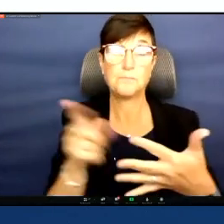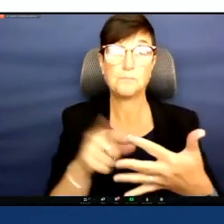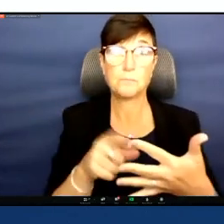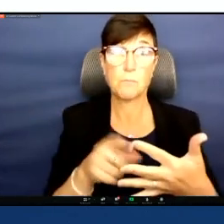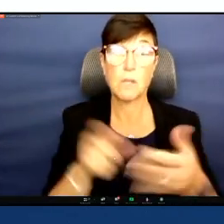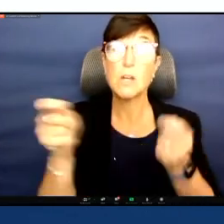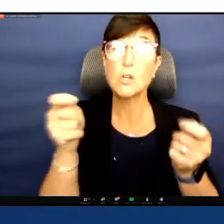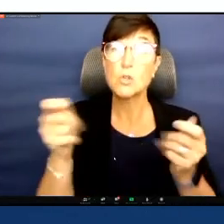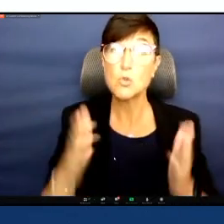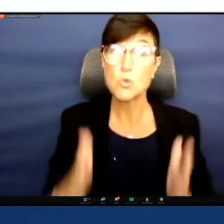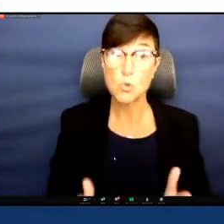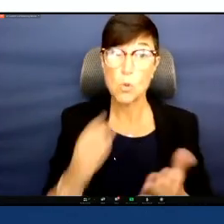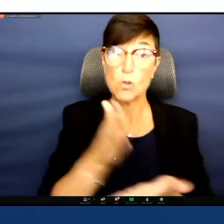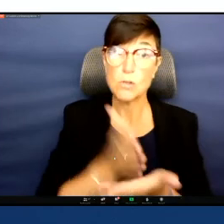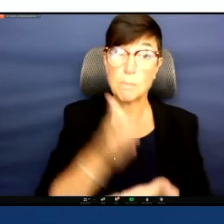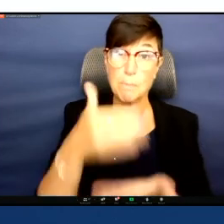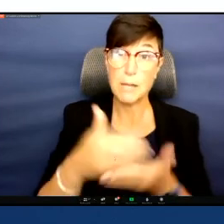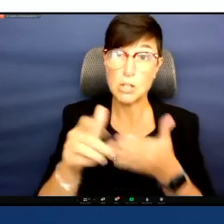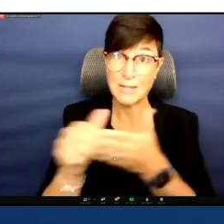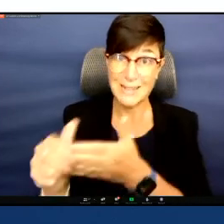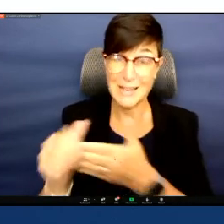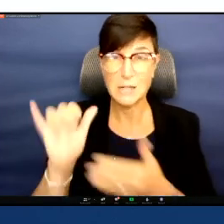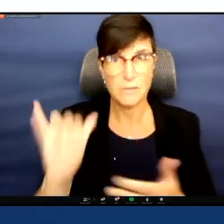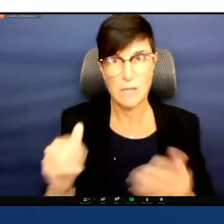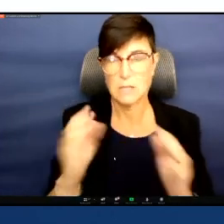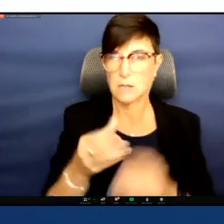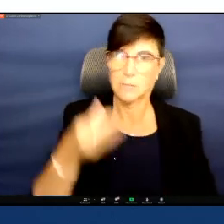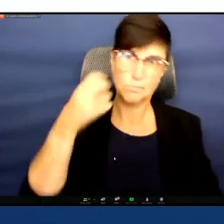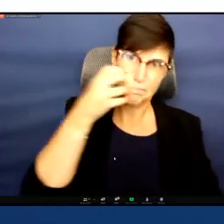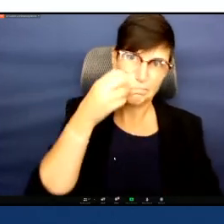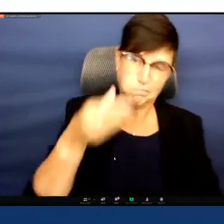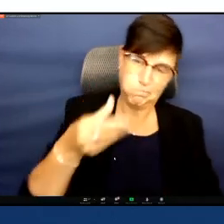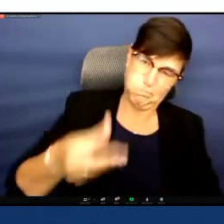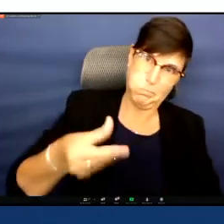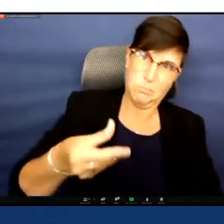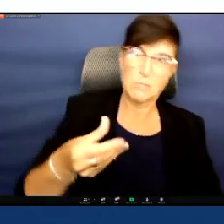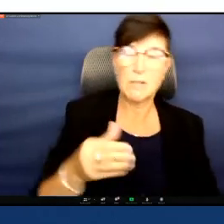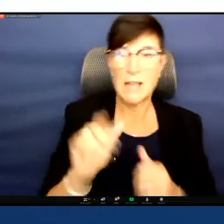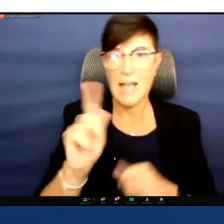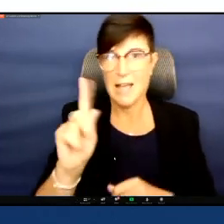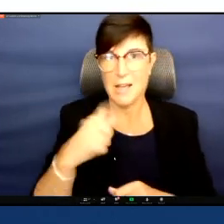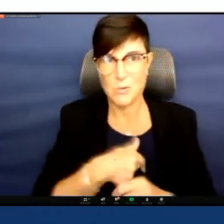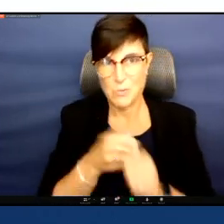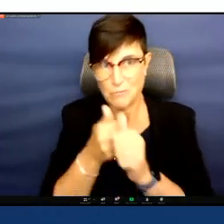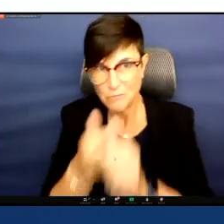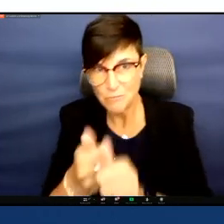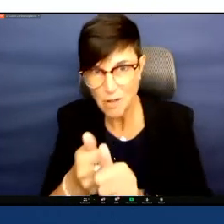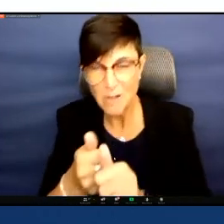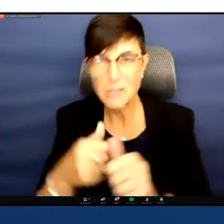of detailed rules and requirements for implementing the County Budget Act, including instructions for certain schedules